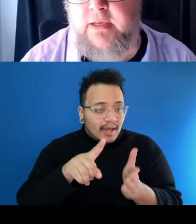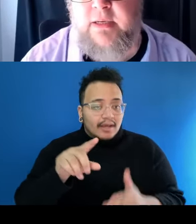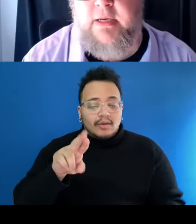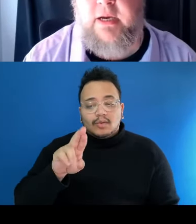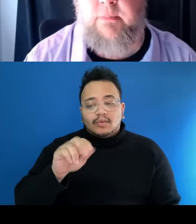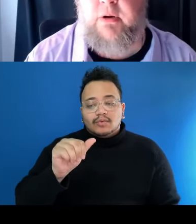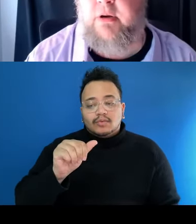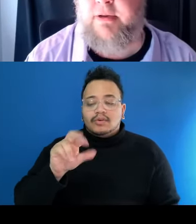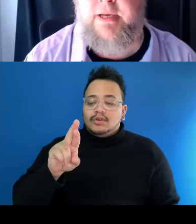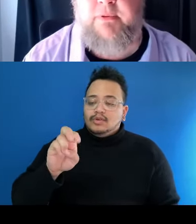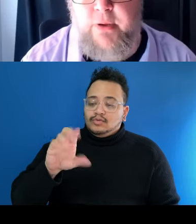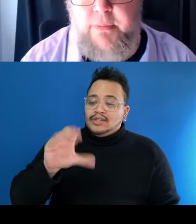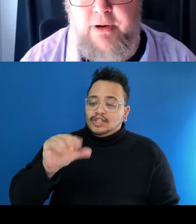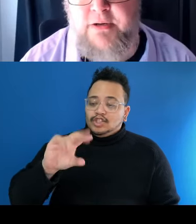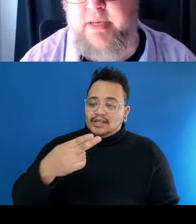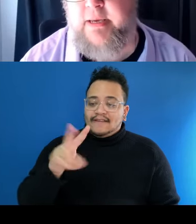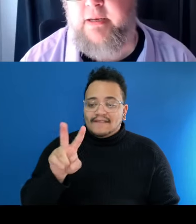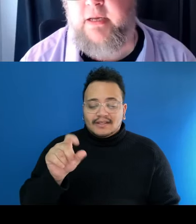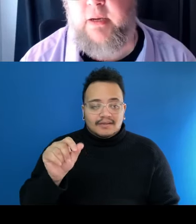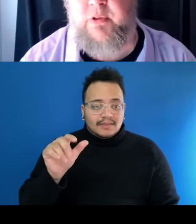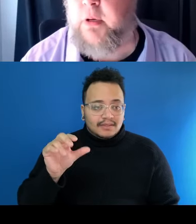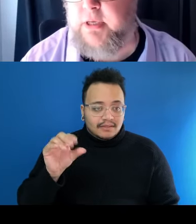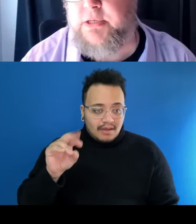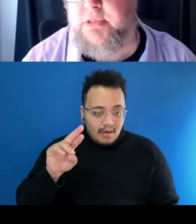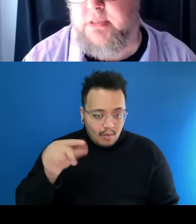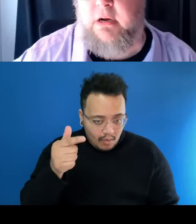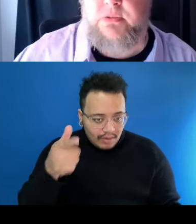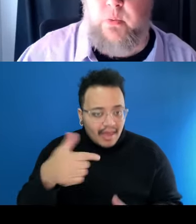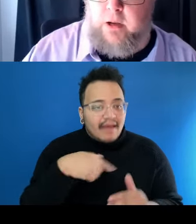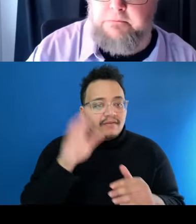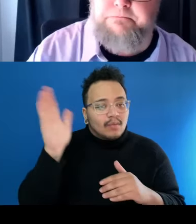and there are a couple of webinars and a couple of publications there as well.